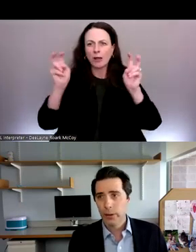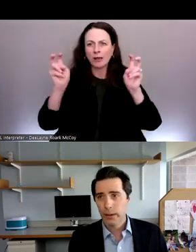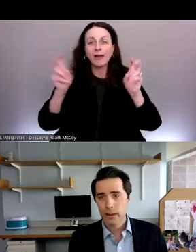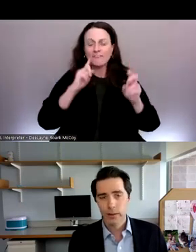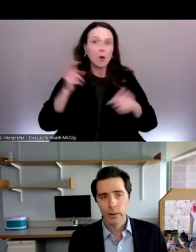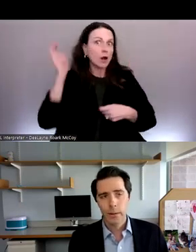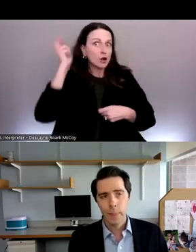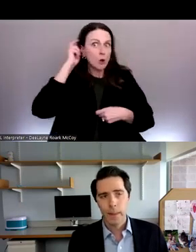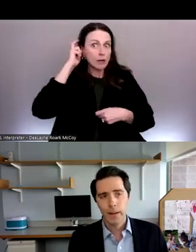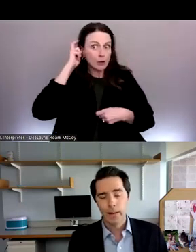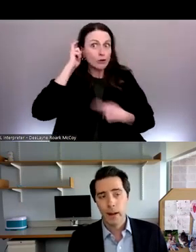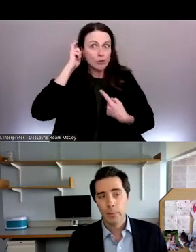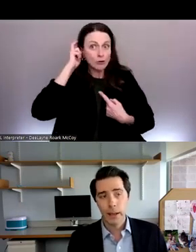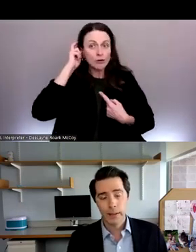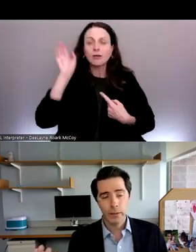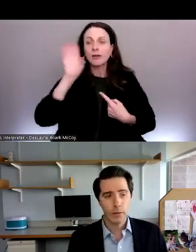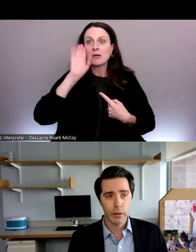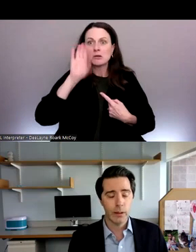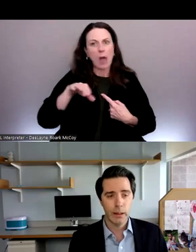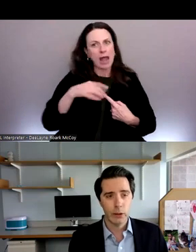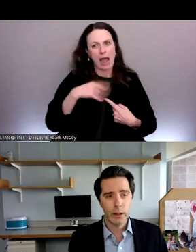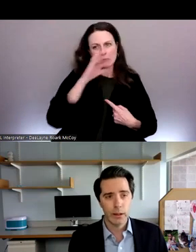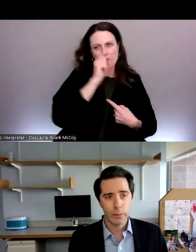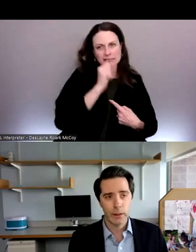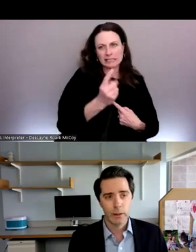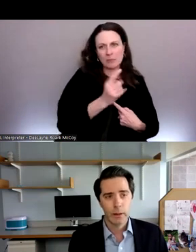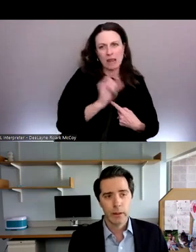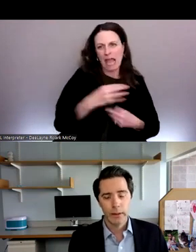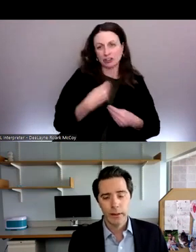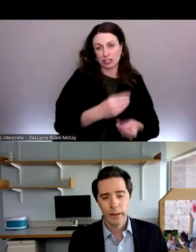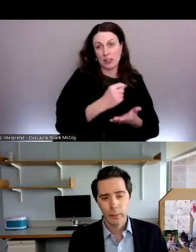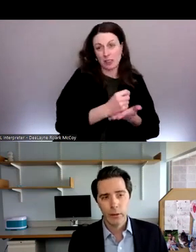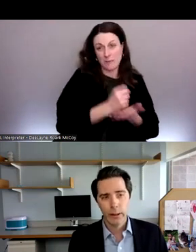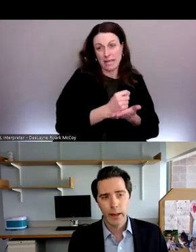implants and I'm guessing for something